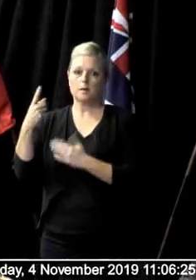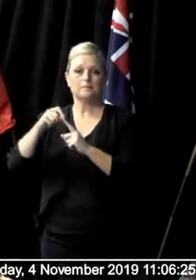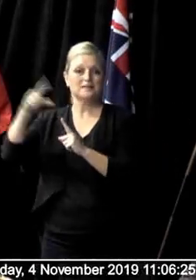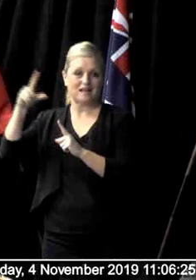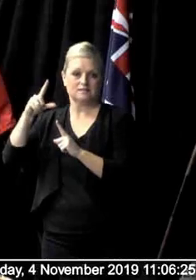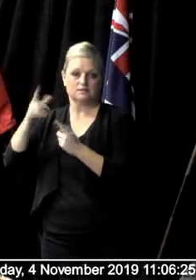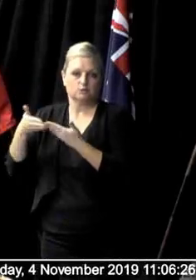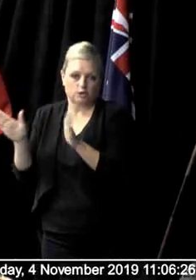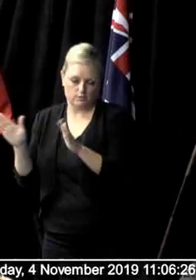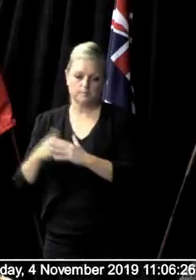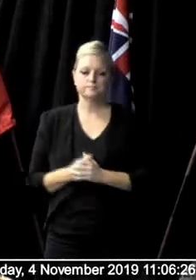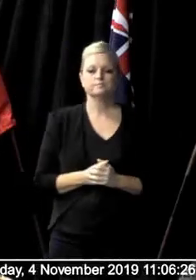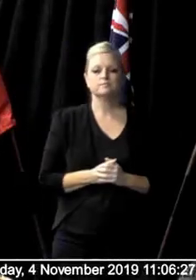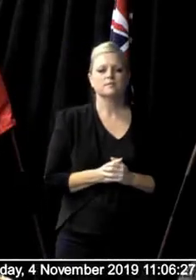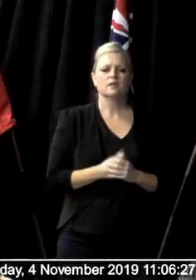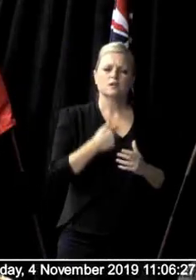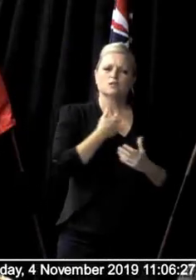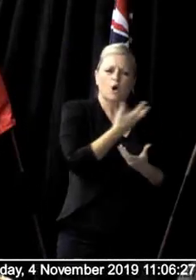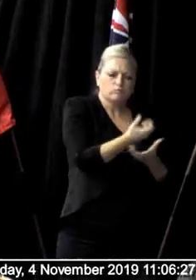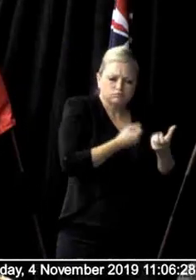In our submissions and through our consultation so far,